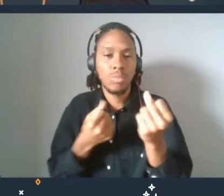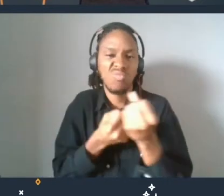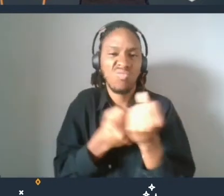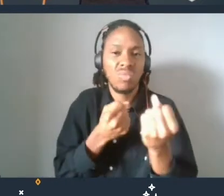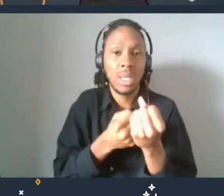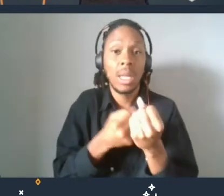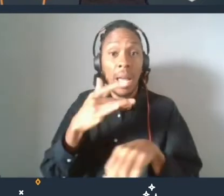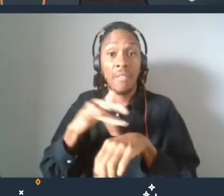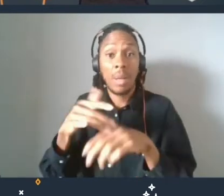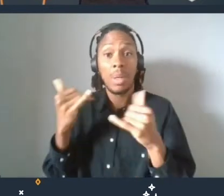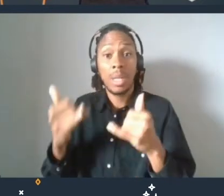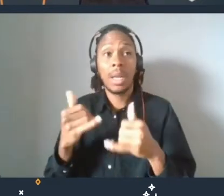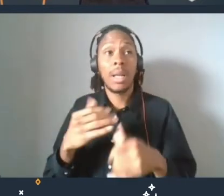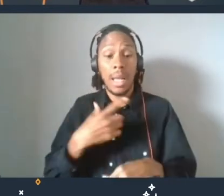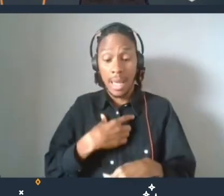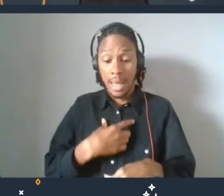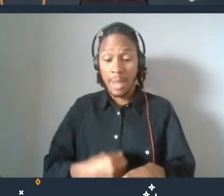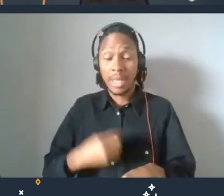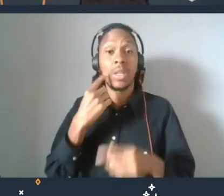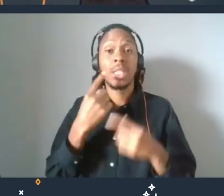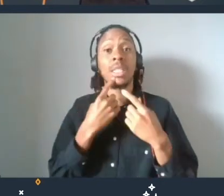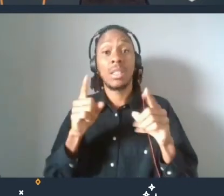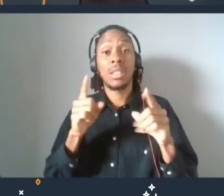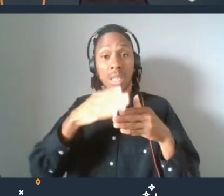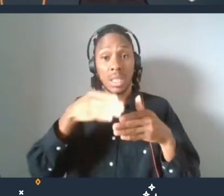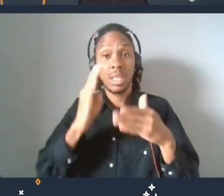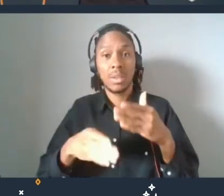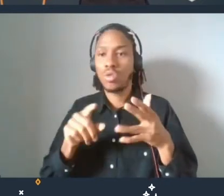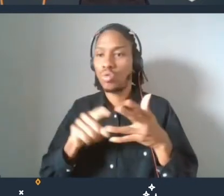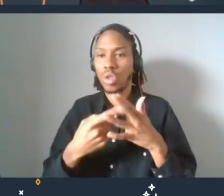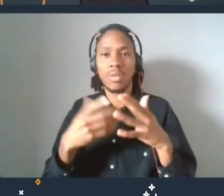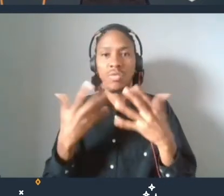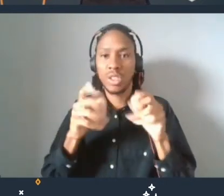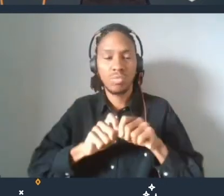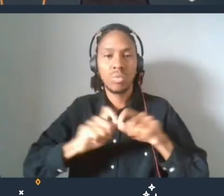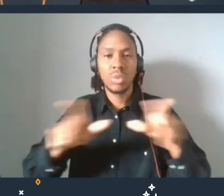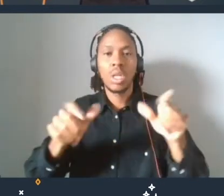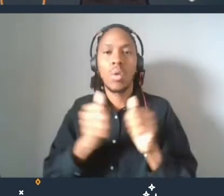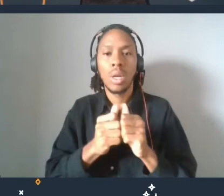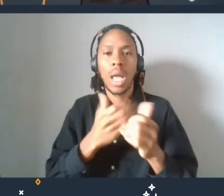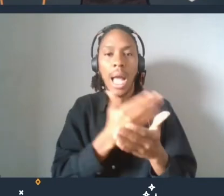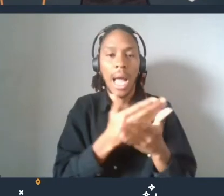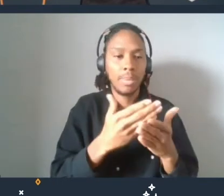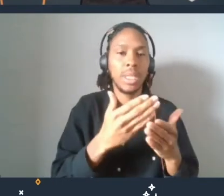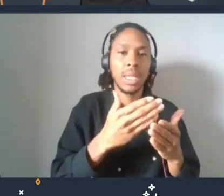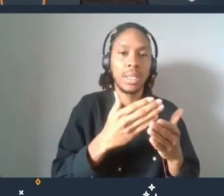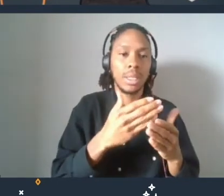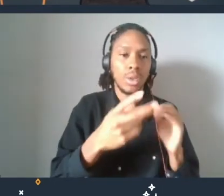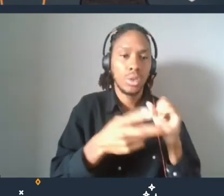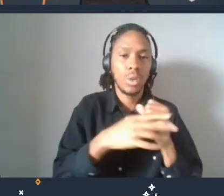and badges for successful completion have already started rolling out with our object storage and block storage. So with these badges,